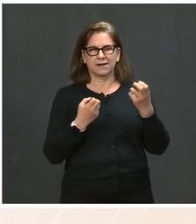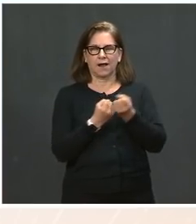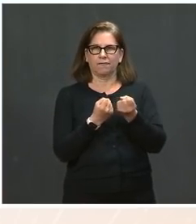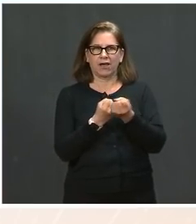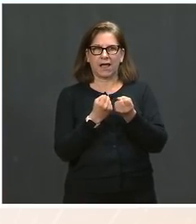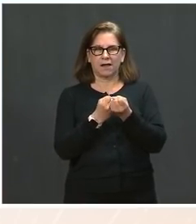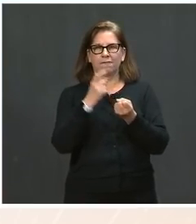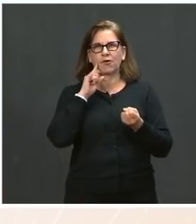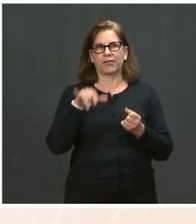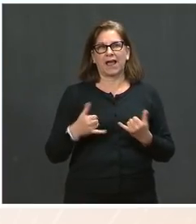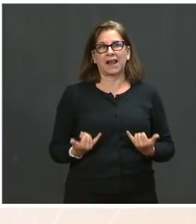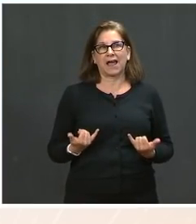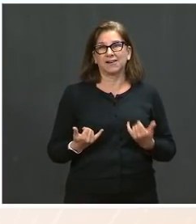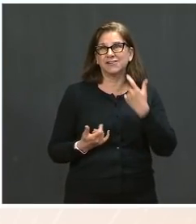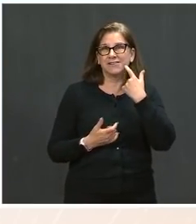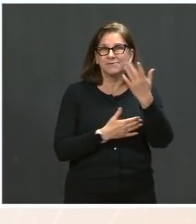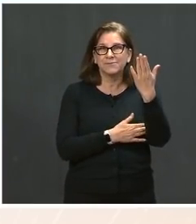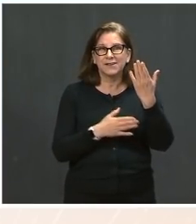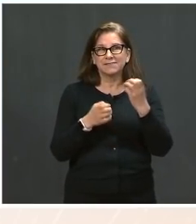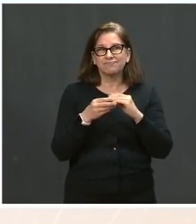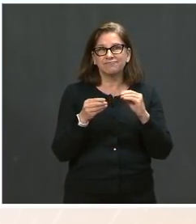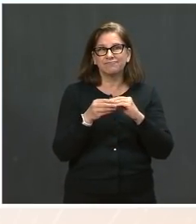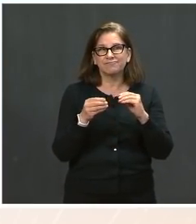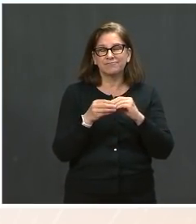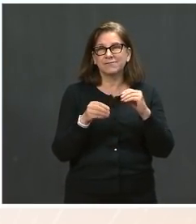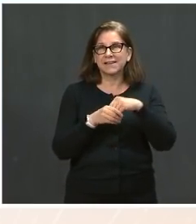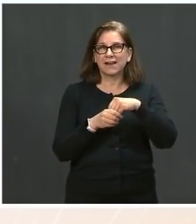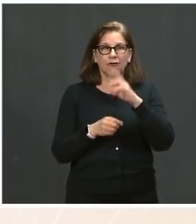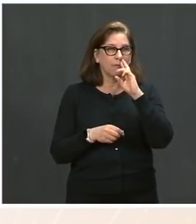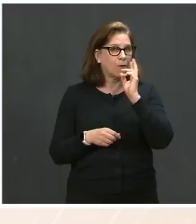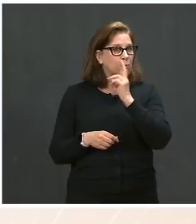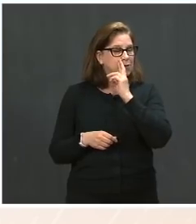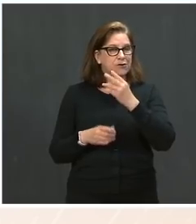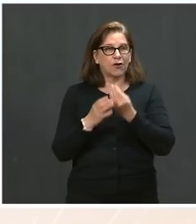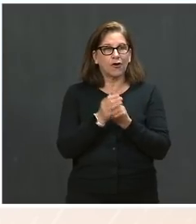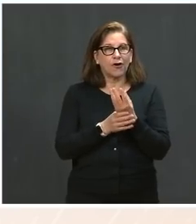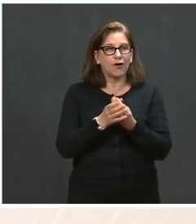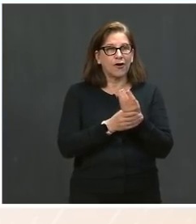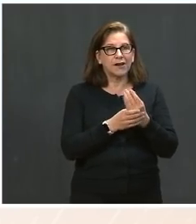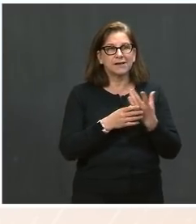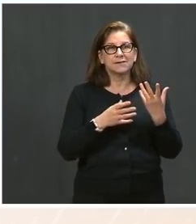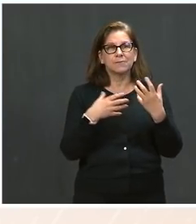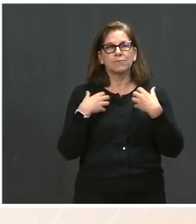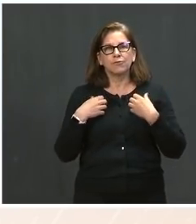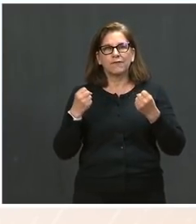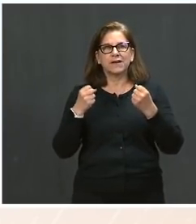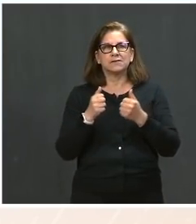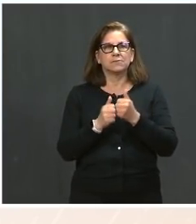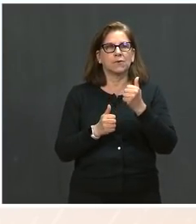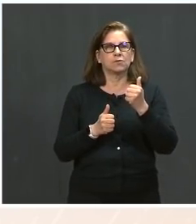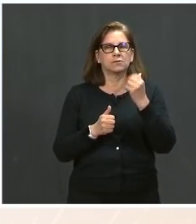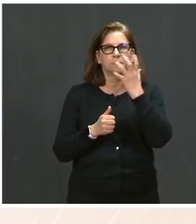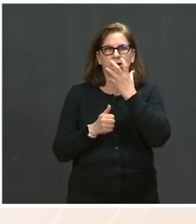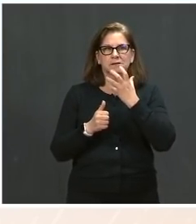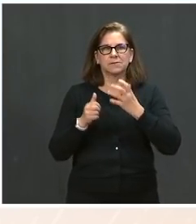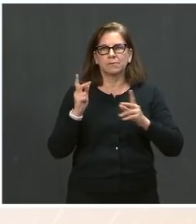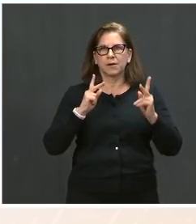just this morning in the Rose Garden, surrounded by some of the bravest and most courageous advocates for gun control,